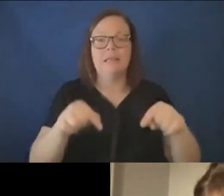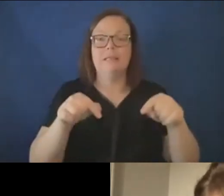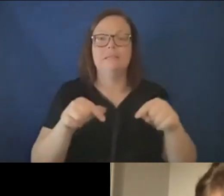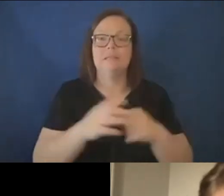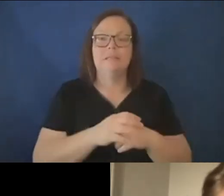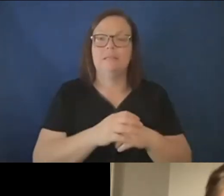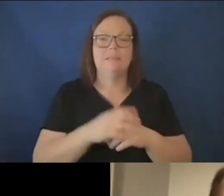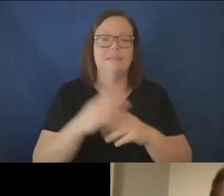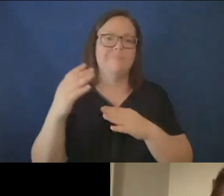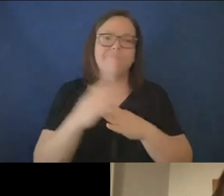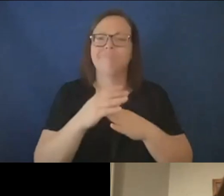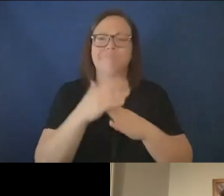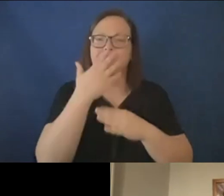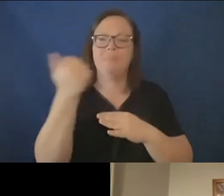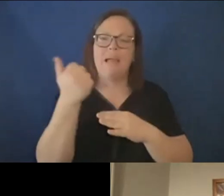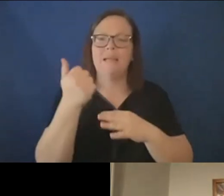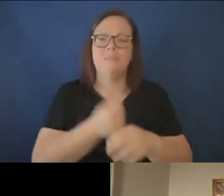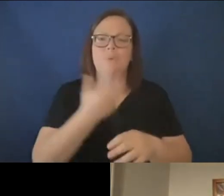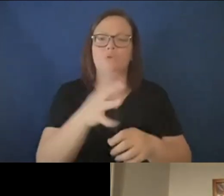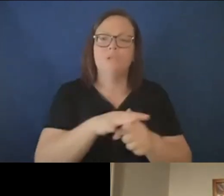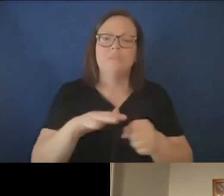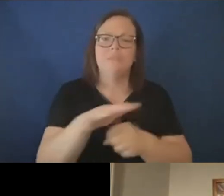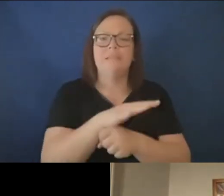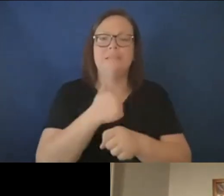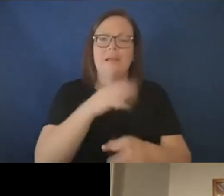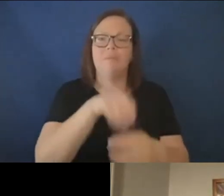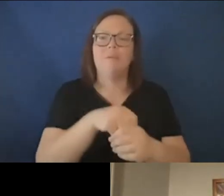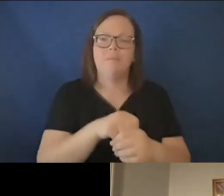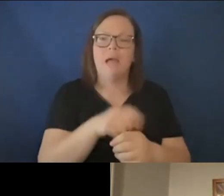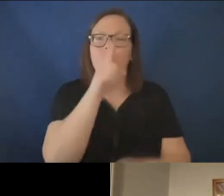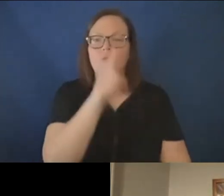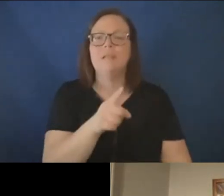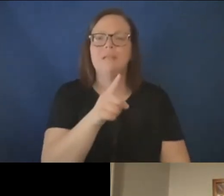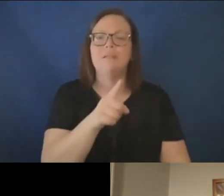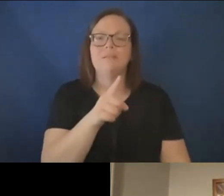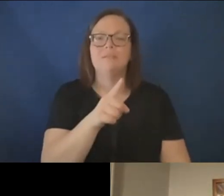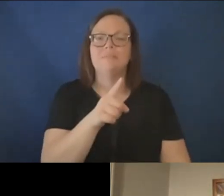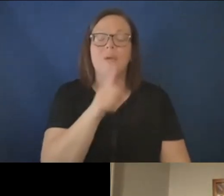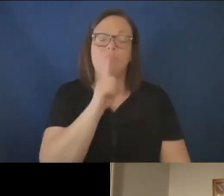wholesome poetry spaces I've been in, so I really do mean that.